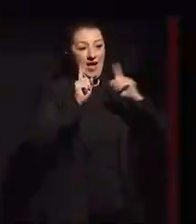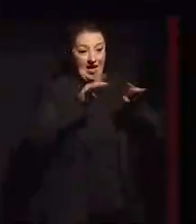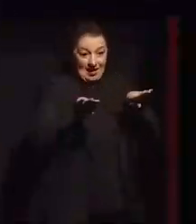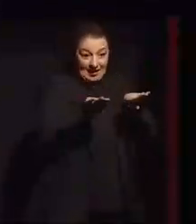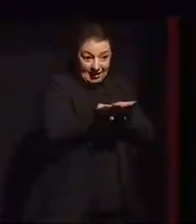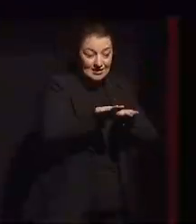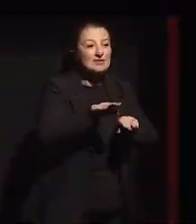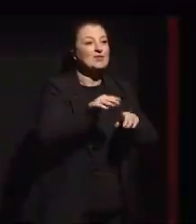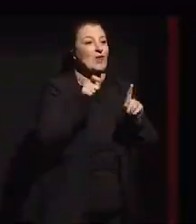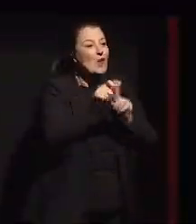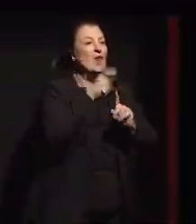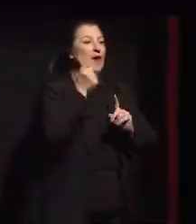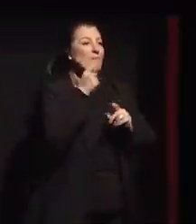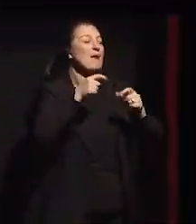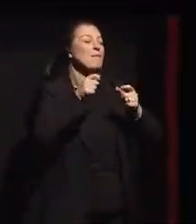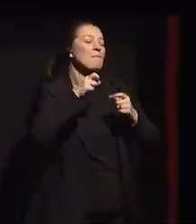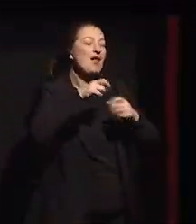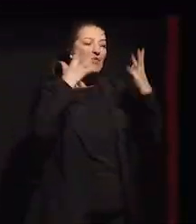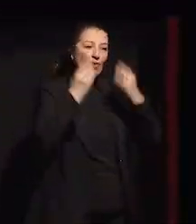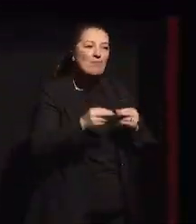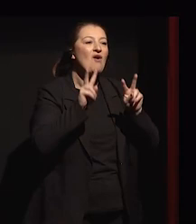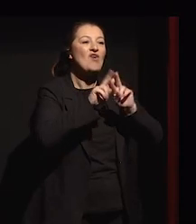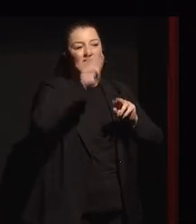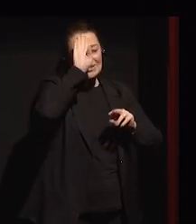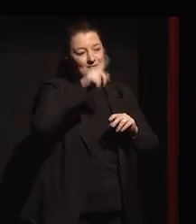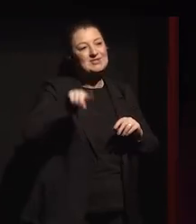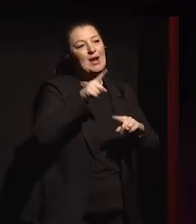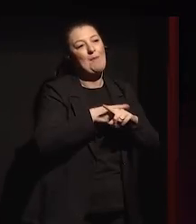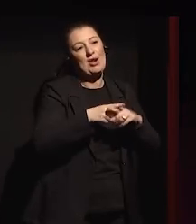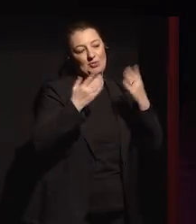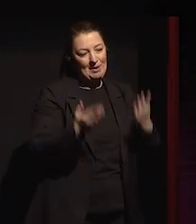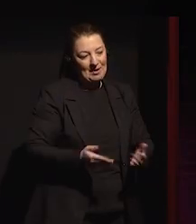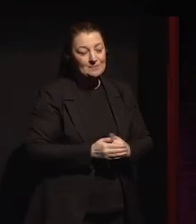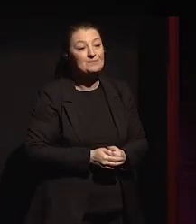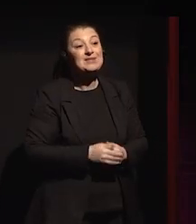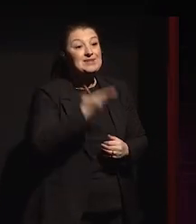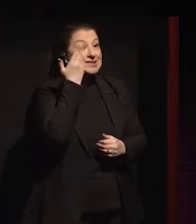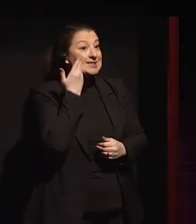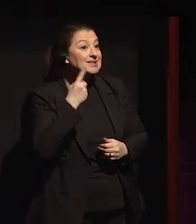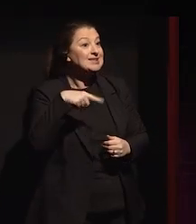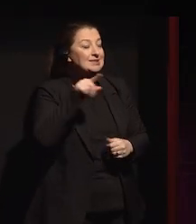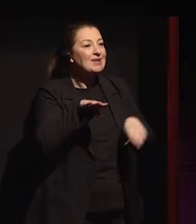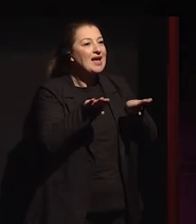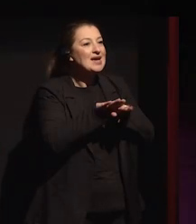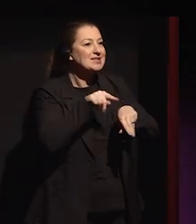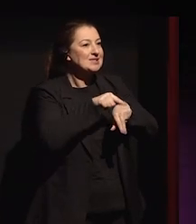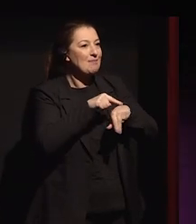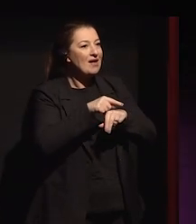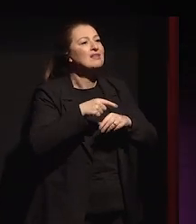collective action, equality, development, and justice. With the help of simultaneous events,